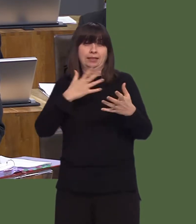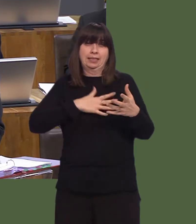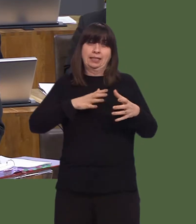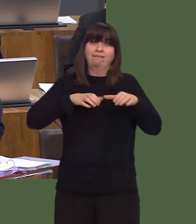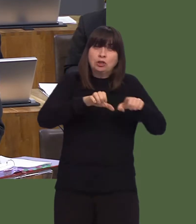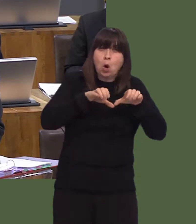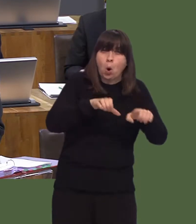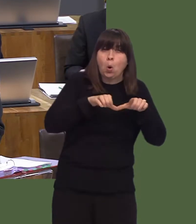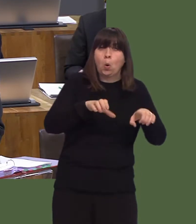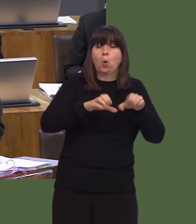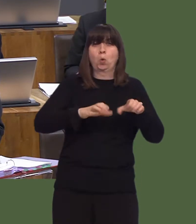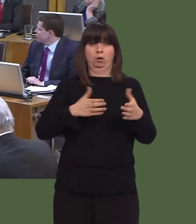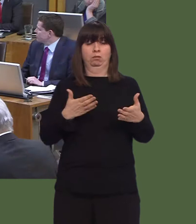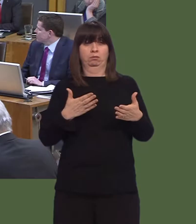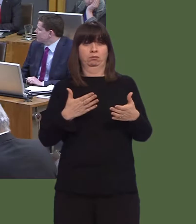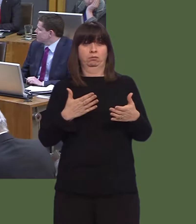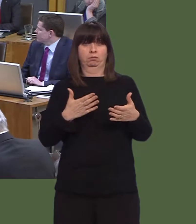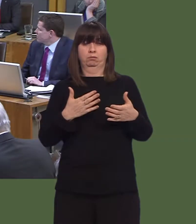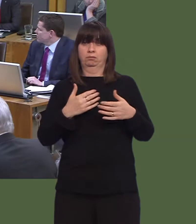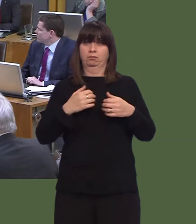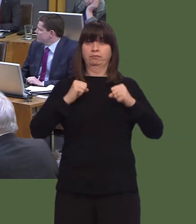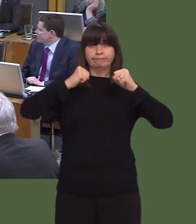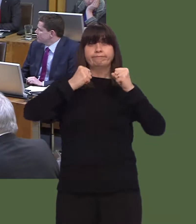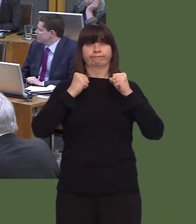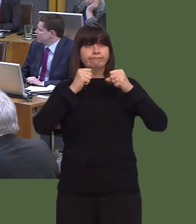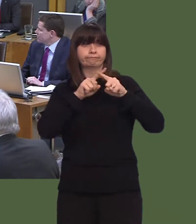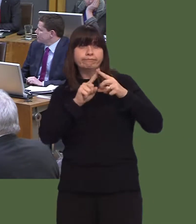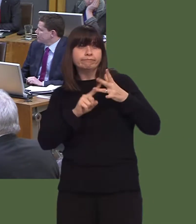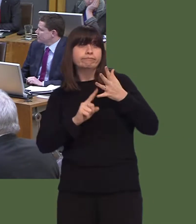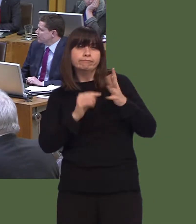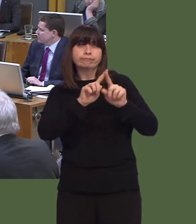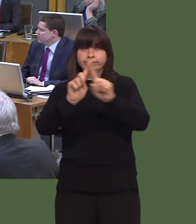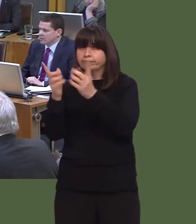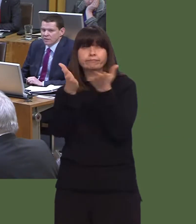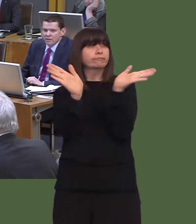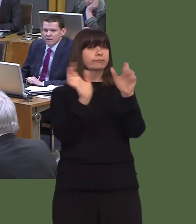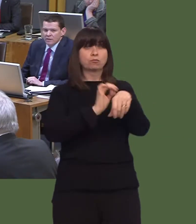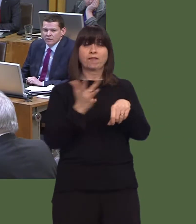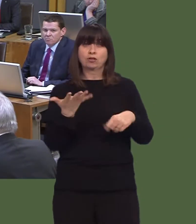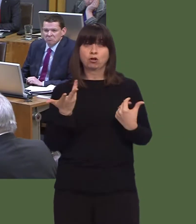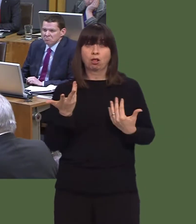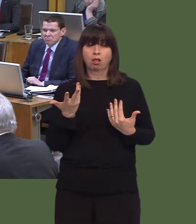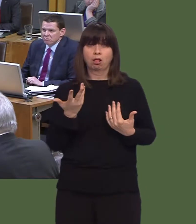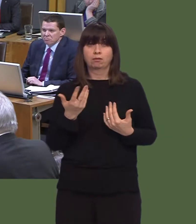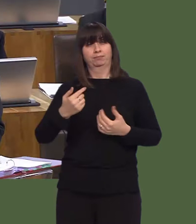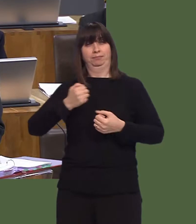who are able to provide the services that people need. If we look at our recruitment campaign, it has been hugely successful in bringing doctors